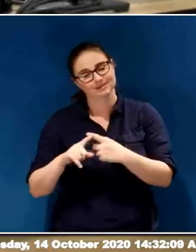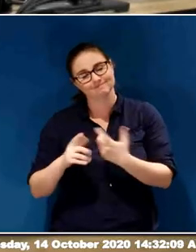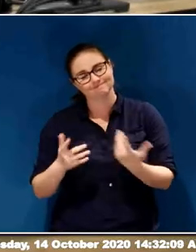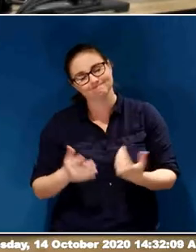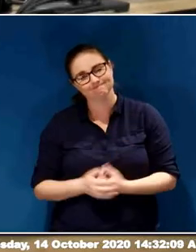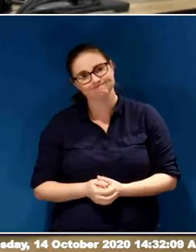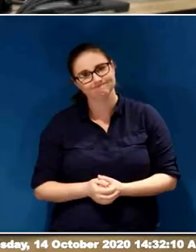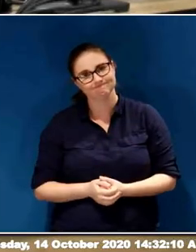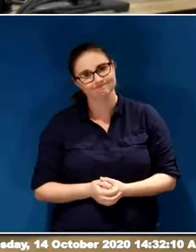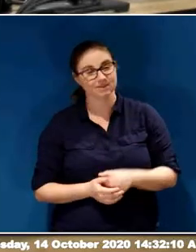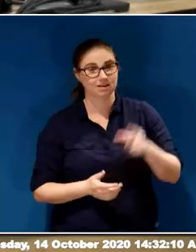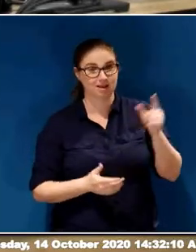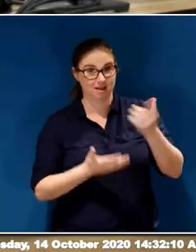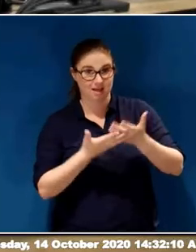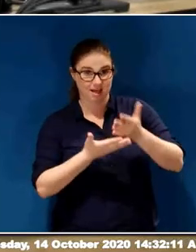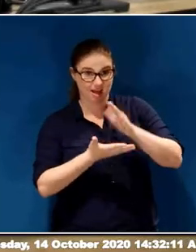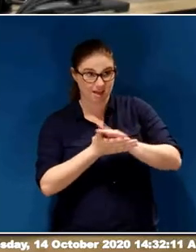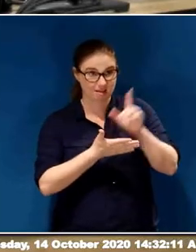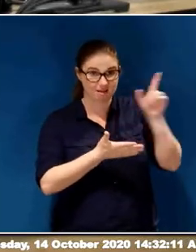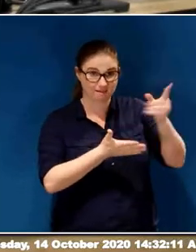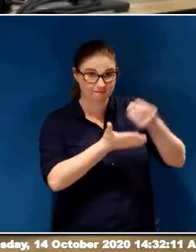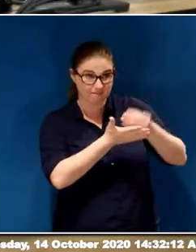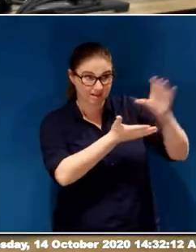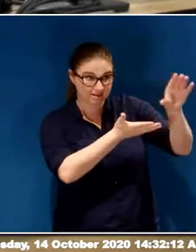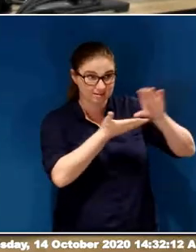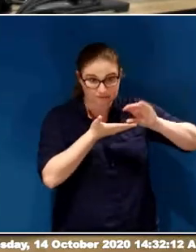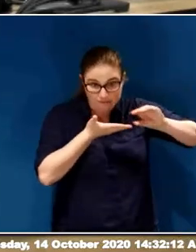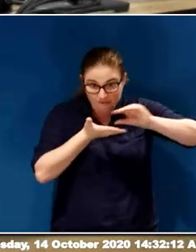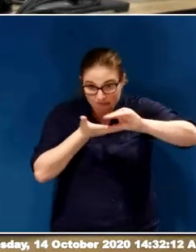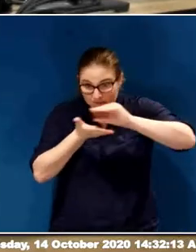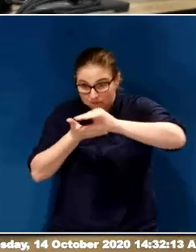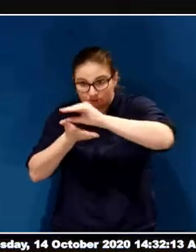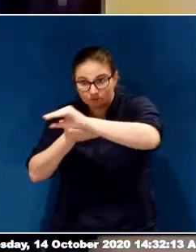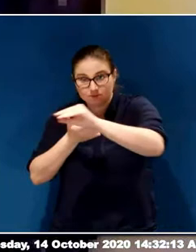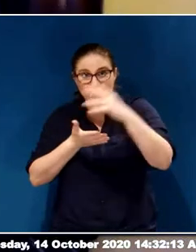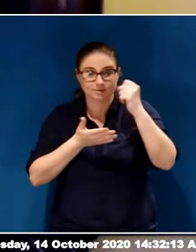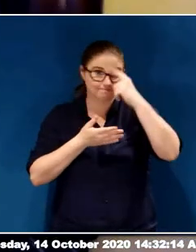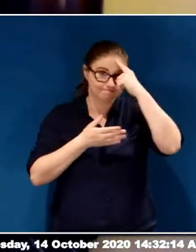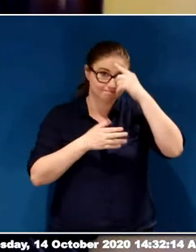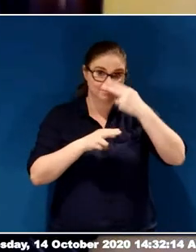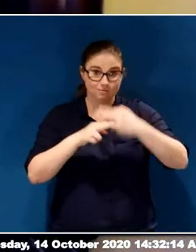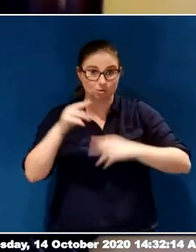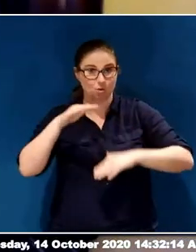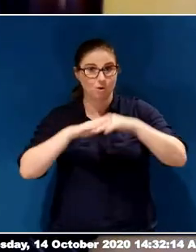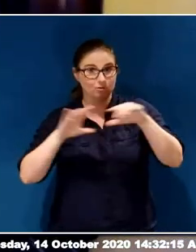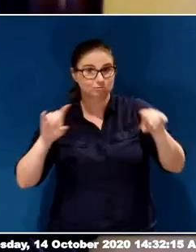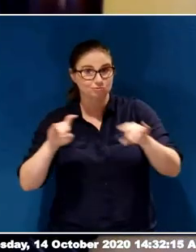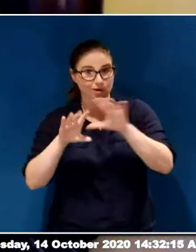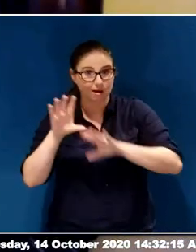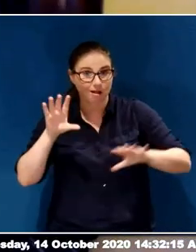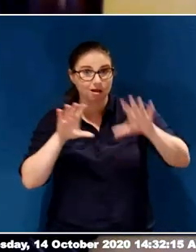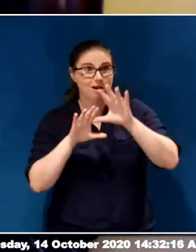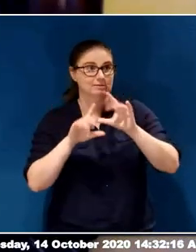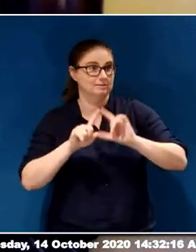Territories, as well as the levels of Government, so the Federal level and the State and Territory level.